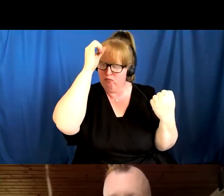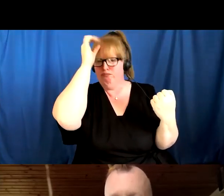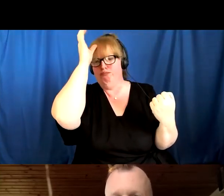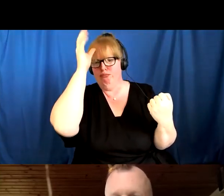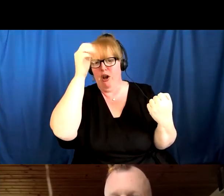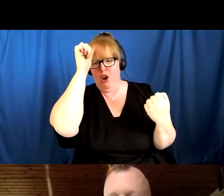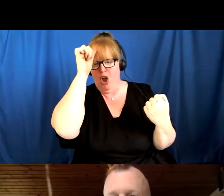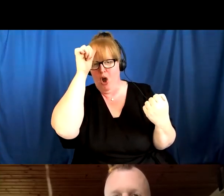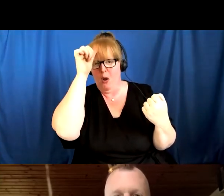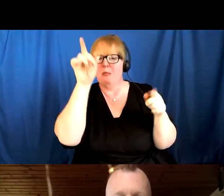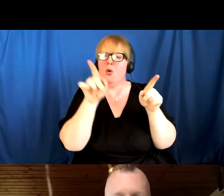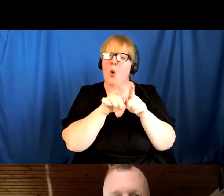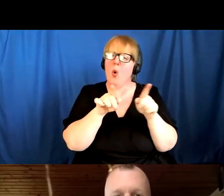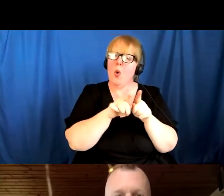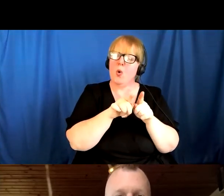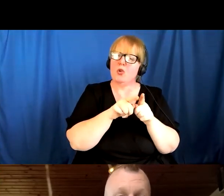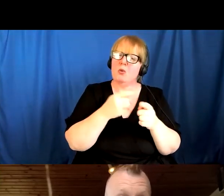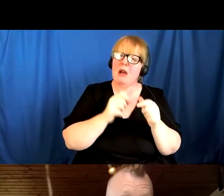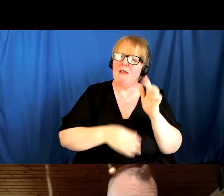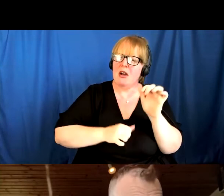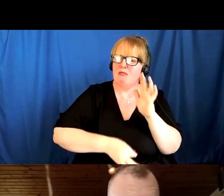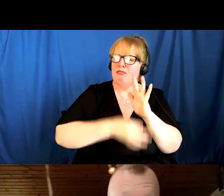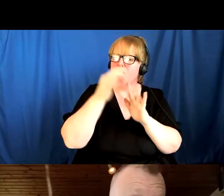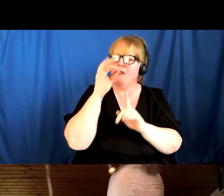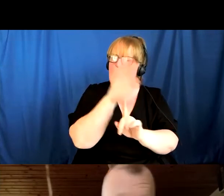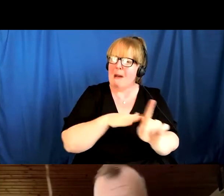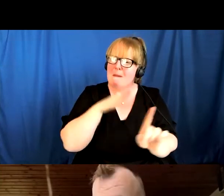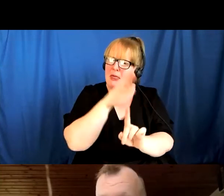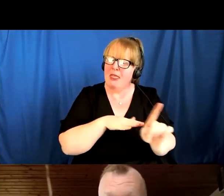perhaps of what it is to, to be the council members who might